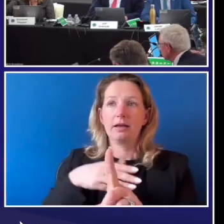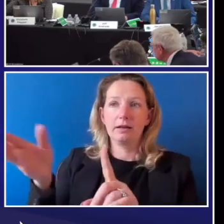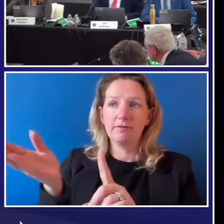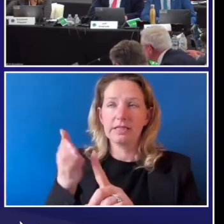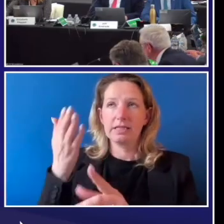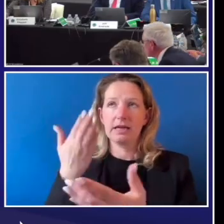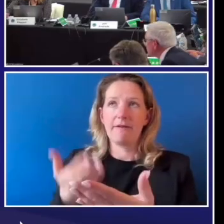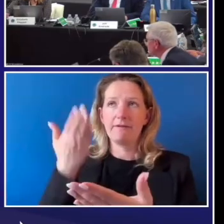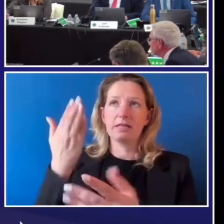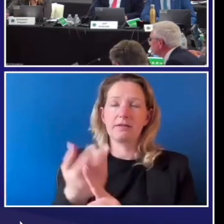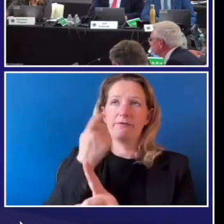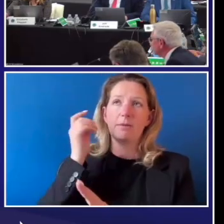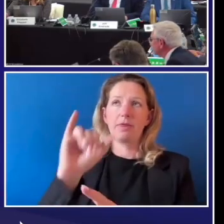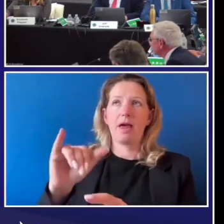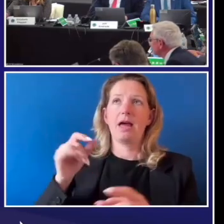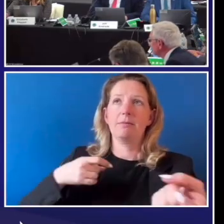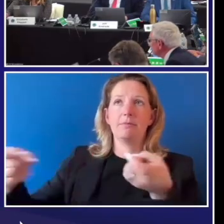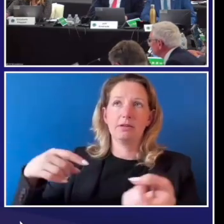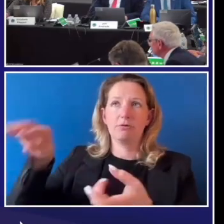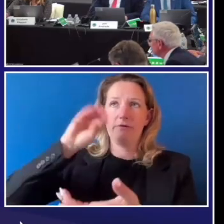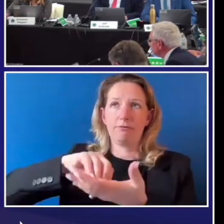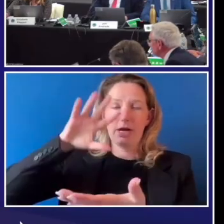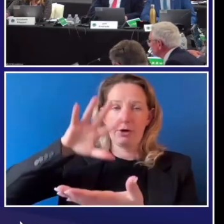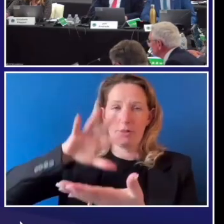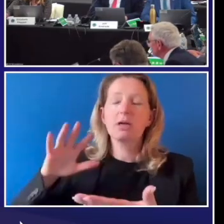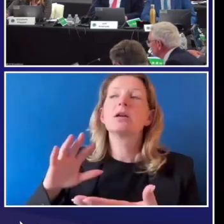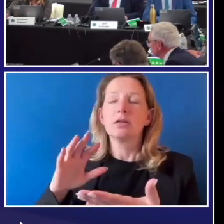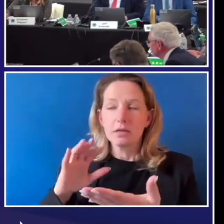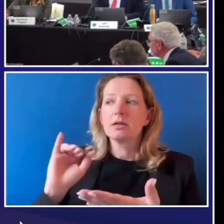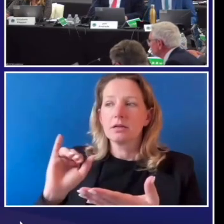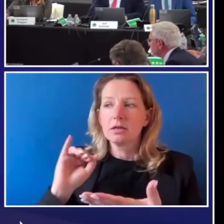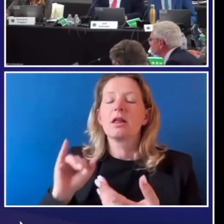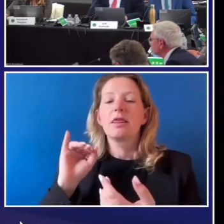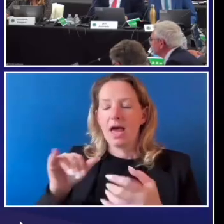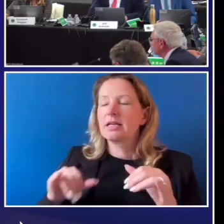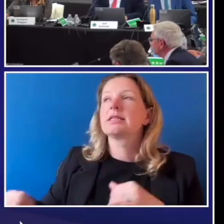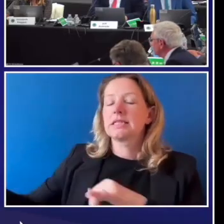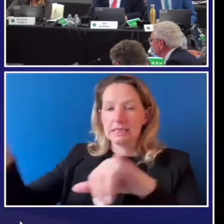was made, all the facts and circumstances that were included within that. Clear and convincing evidence is a standard of proof that is used.